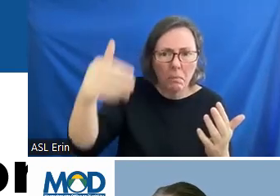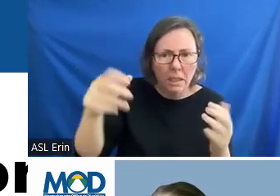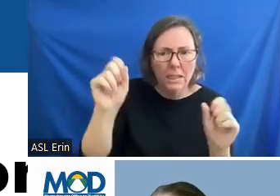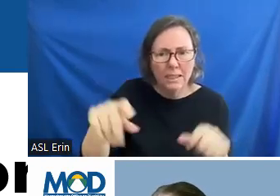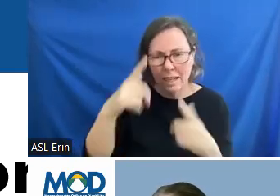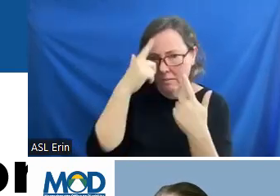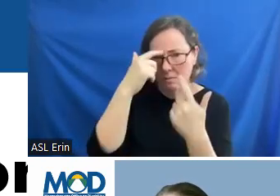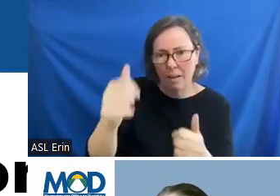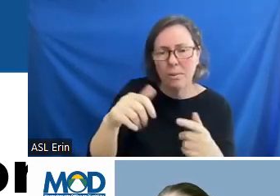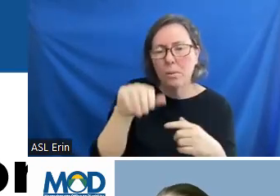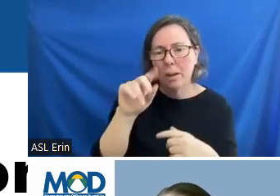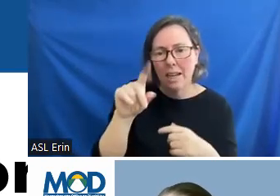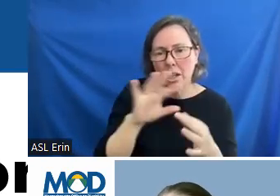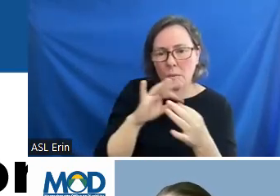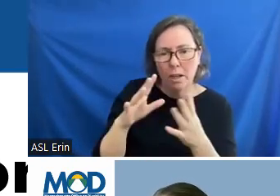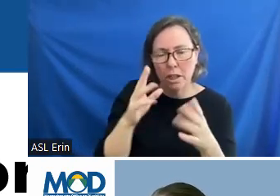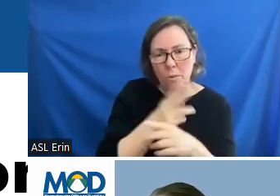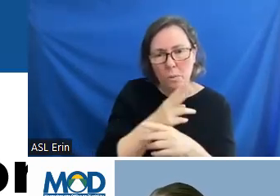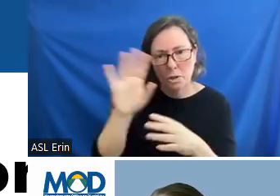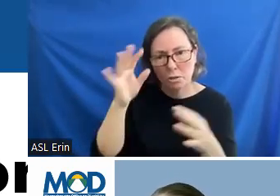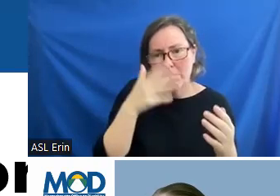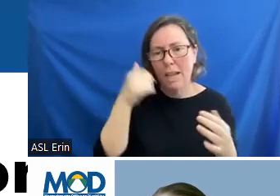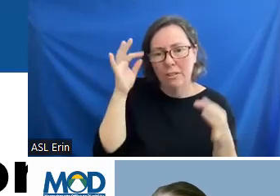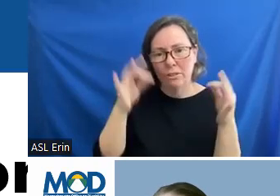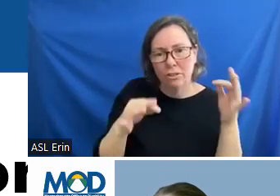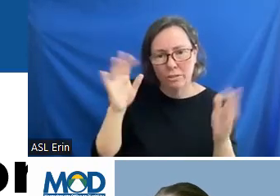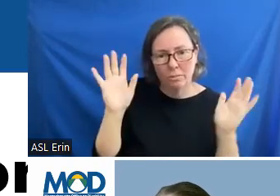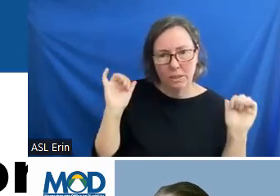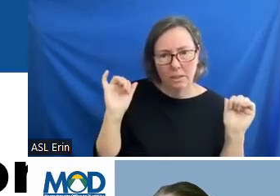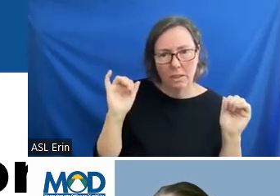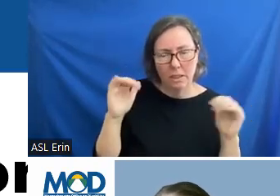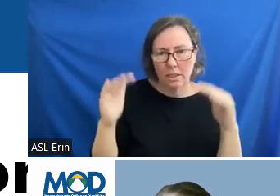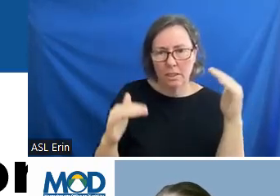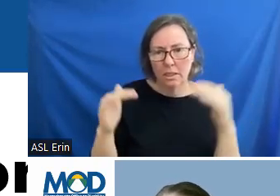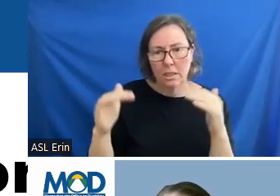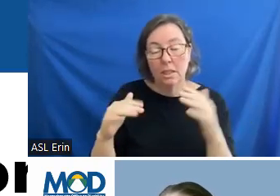ADA coordinator and balance the needs of the employee against the needs of the employer